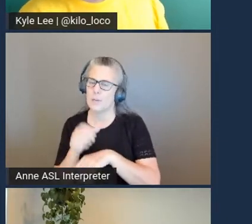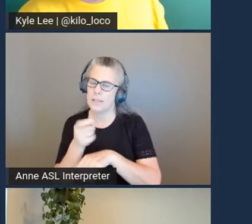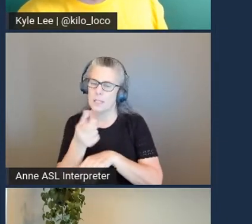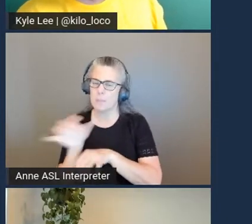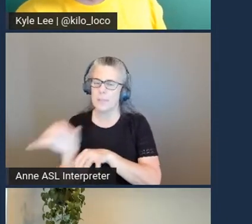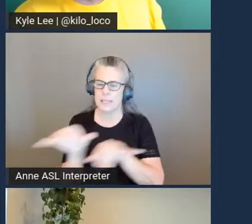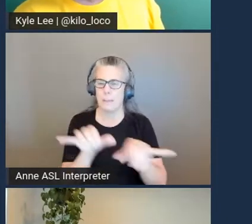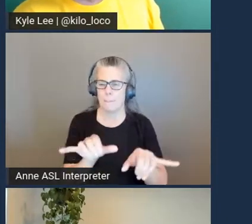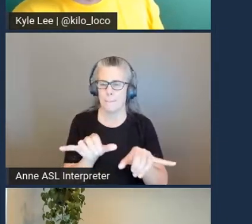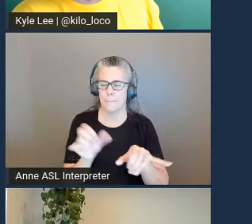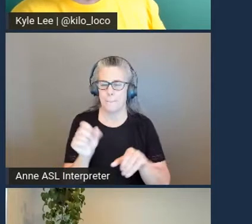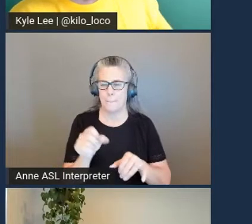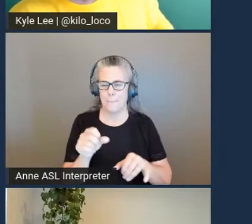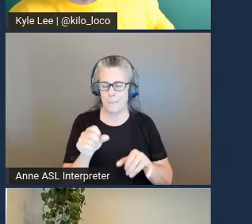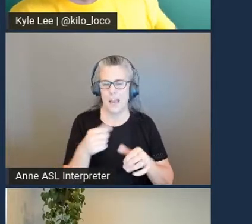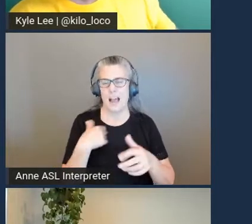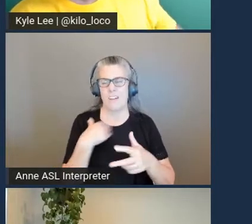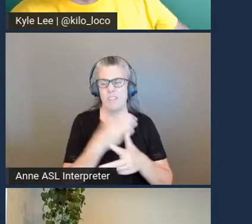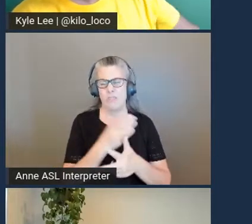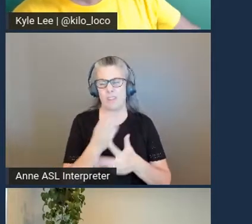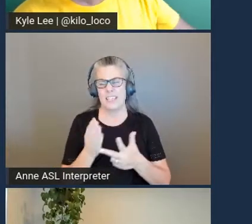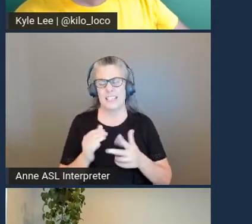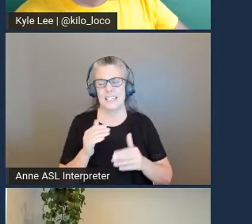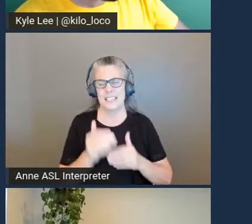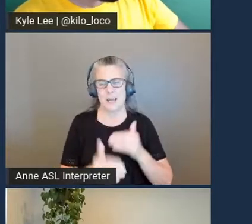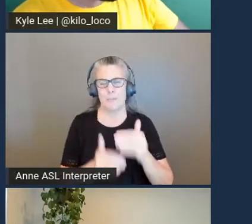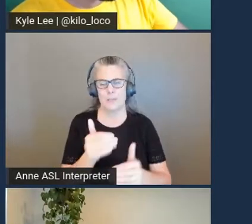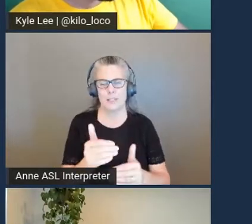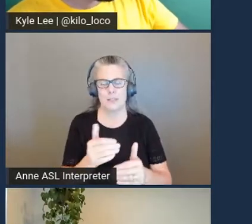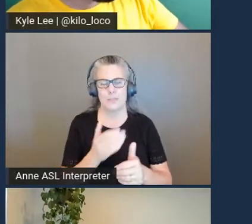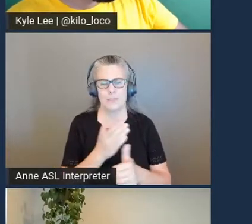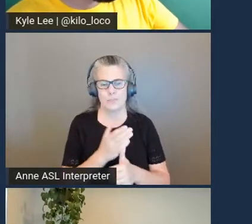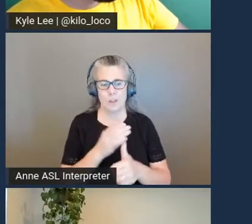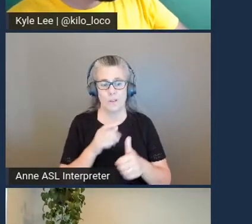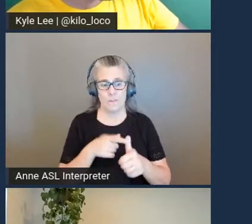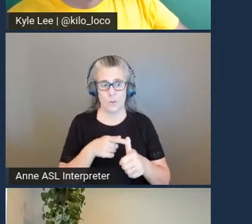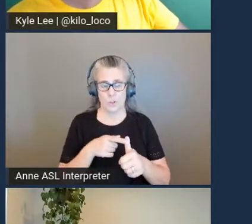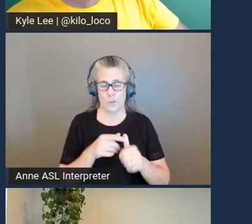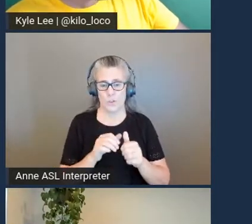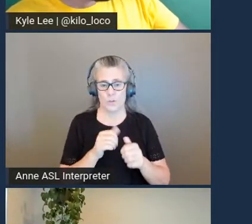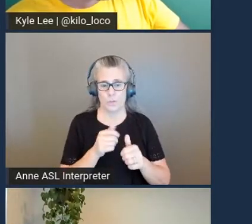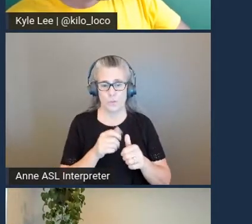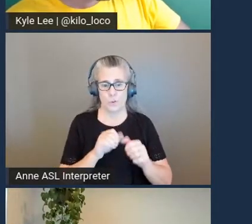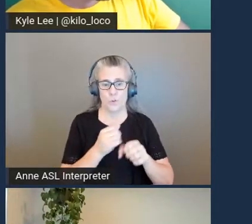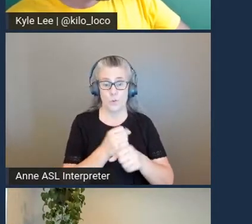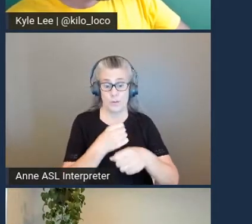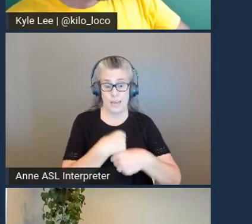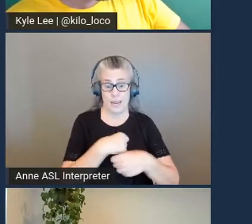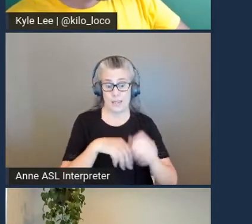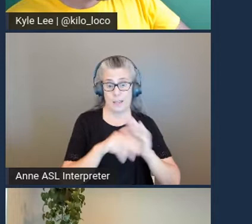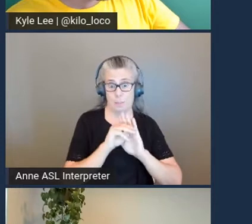this consists of three steps, right? The first step is you're creating a model. So this is the model that you train, then you tune